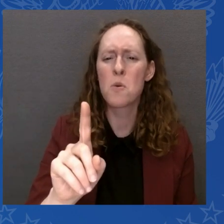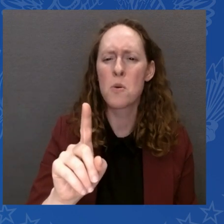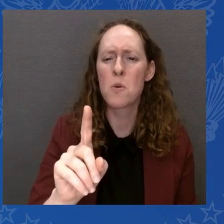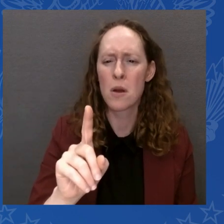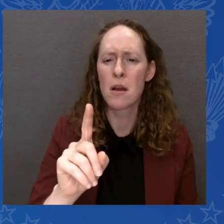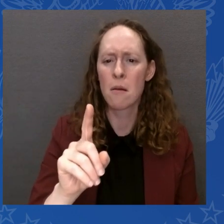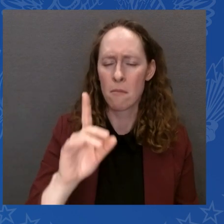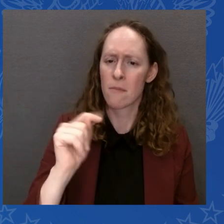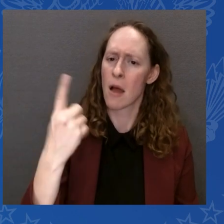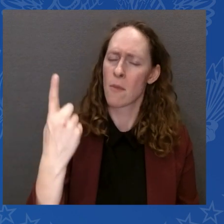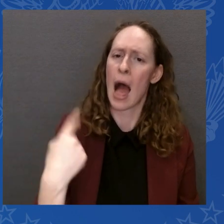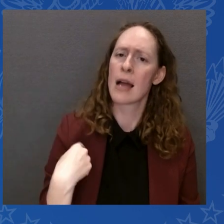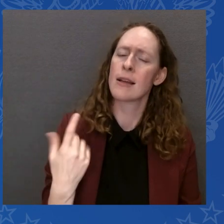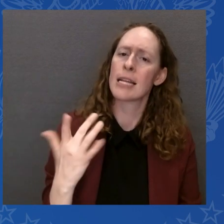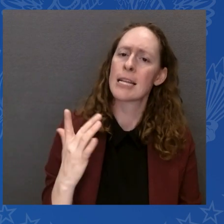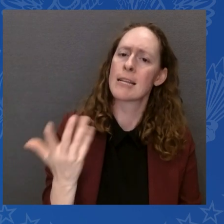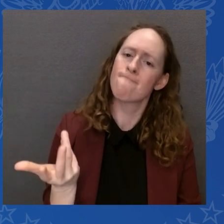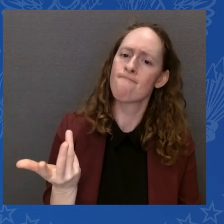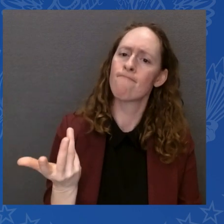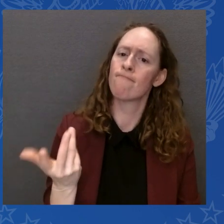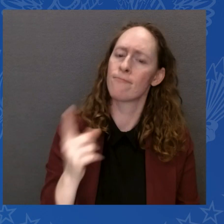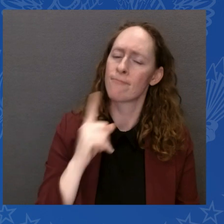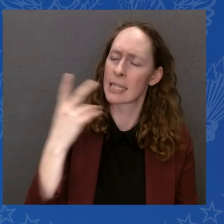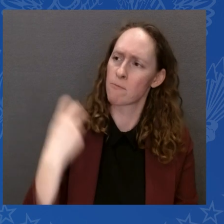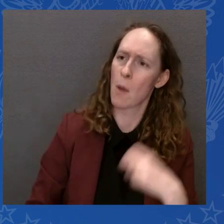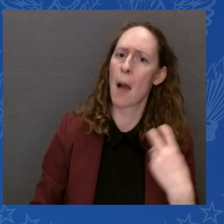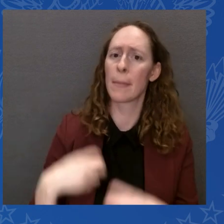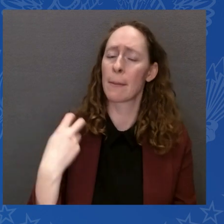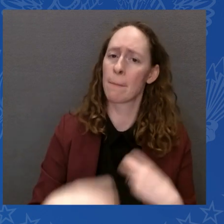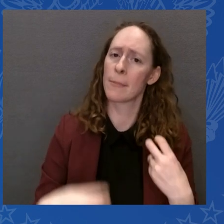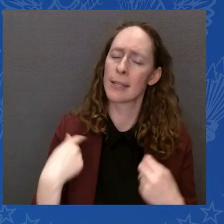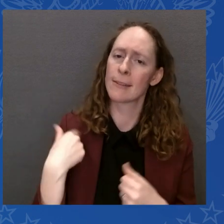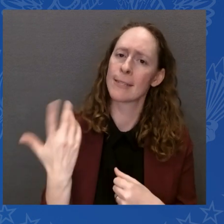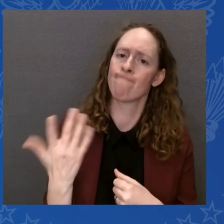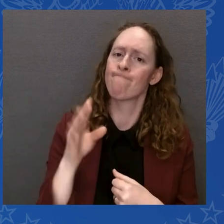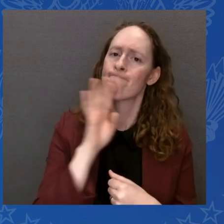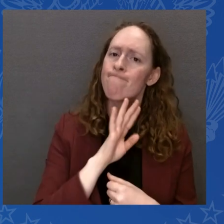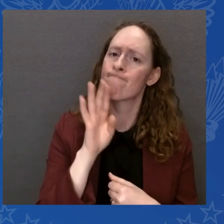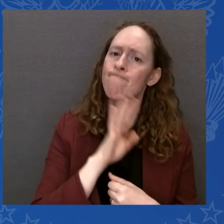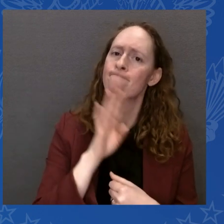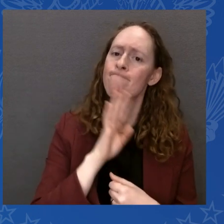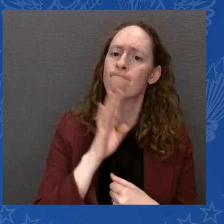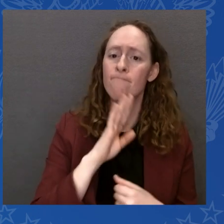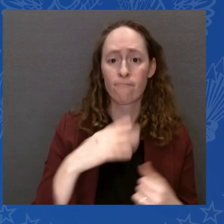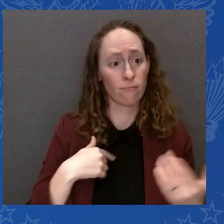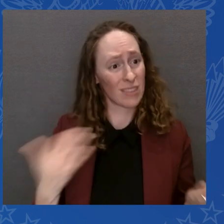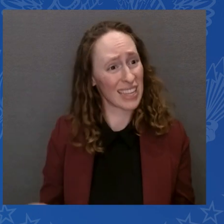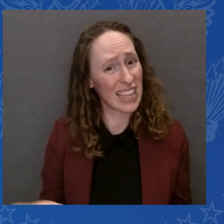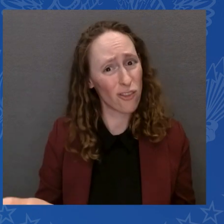we're talking about. We're talking about what's going on. And the American people don't quite understand